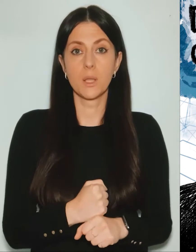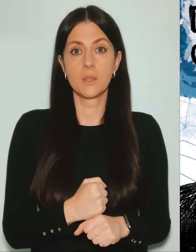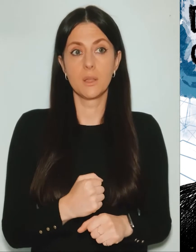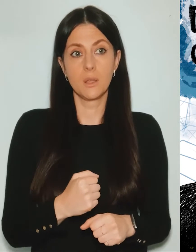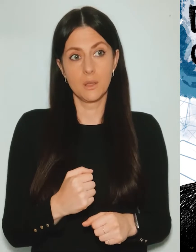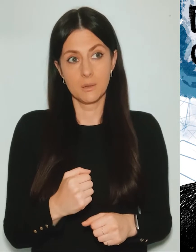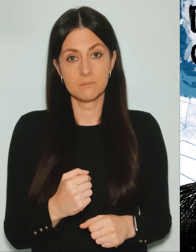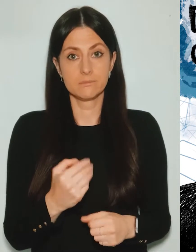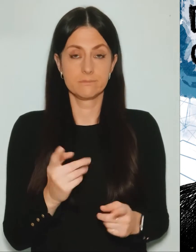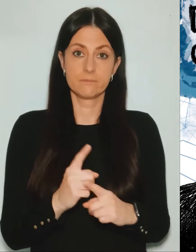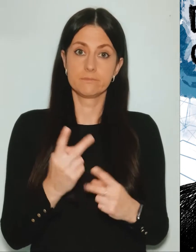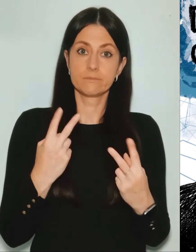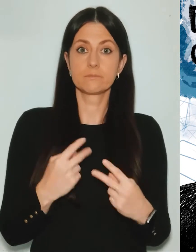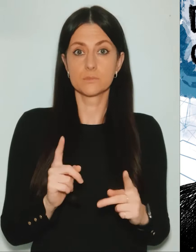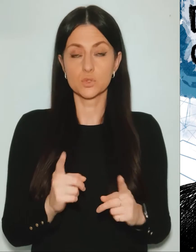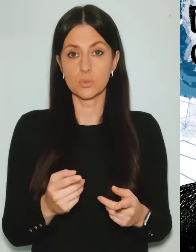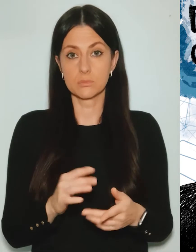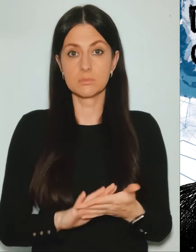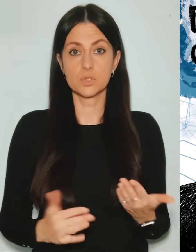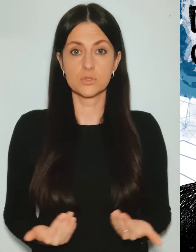And I went to Ukraine.